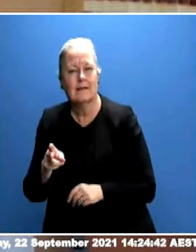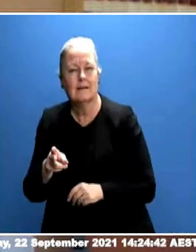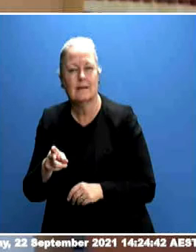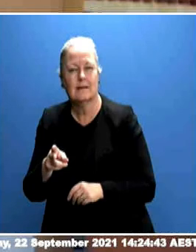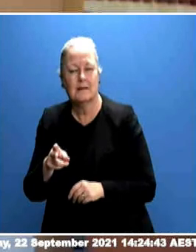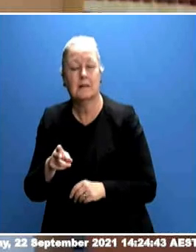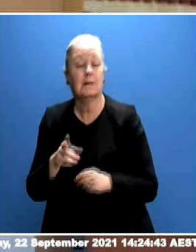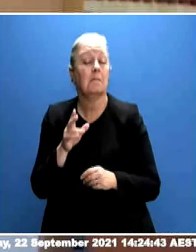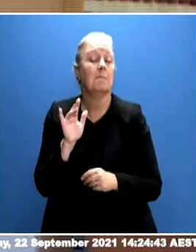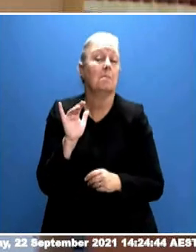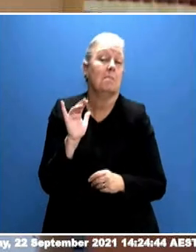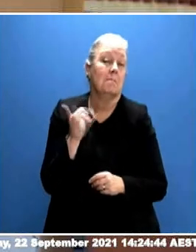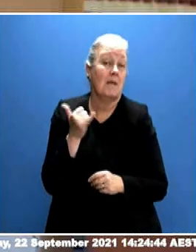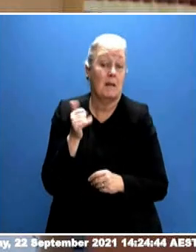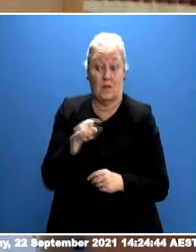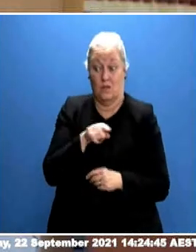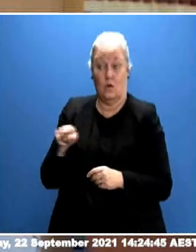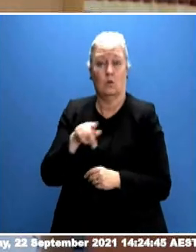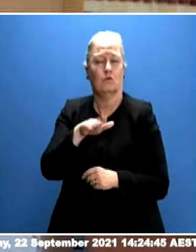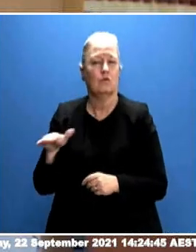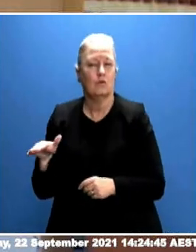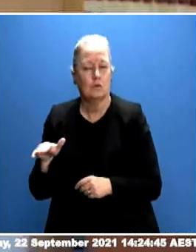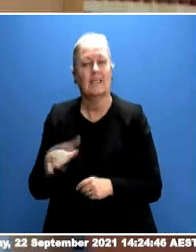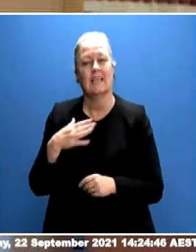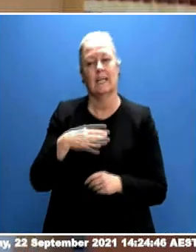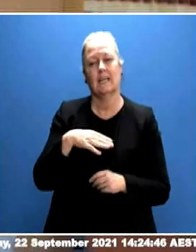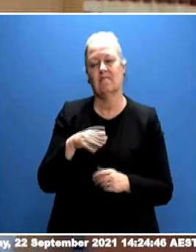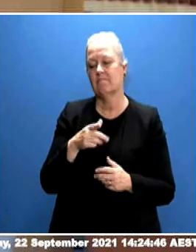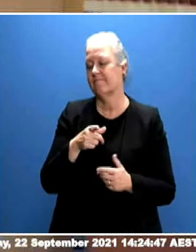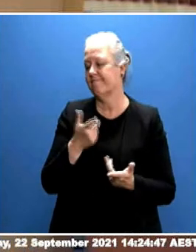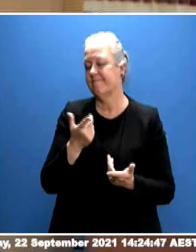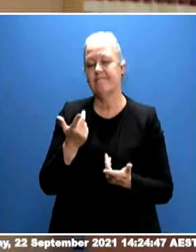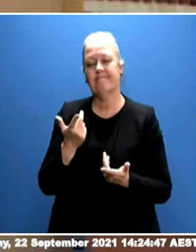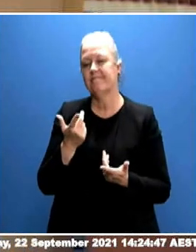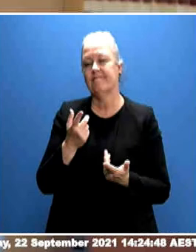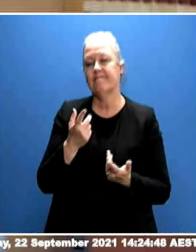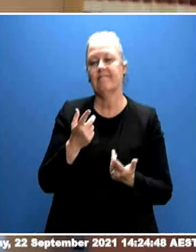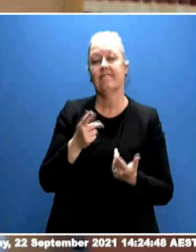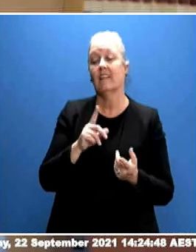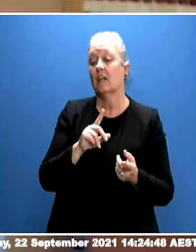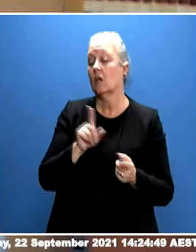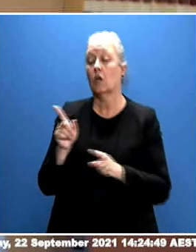needed to go back to the community and they were stable at a point in time.